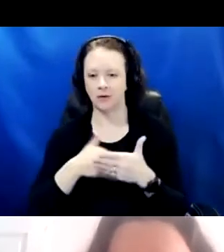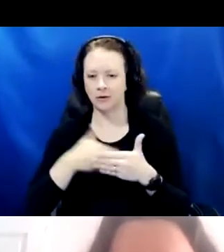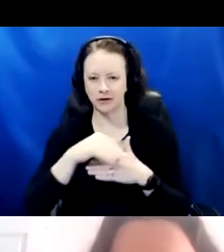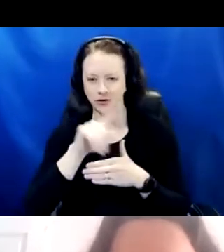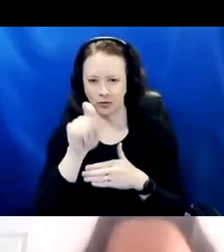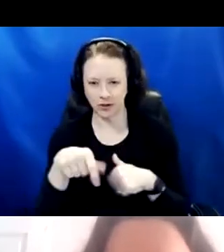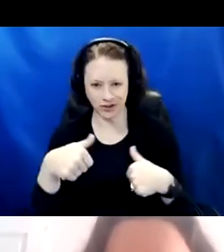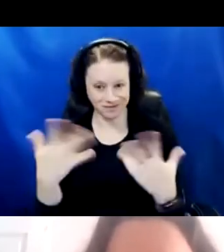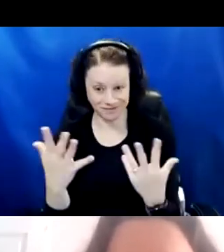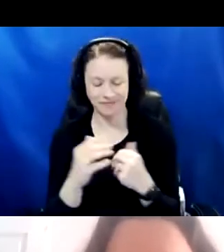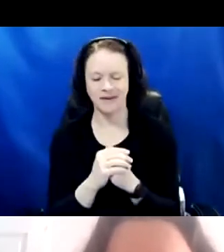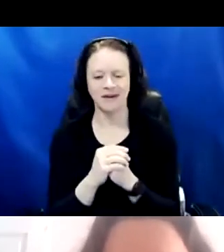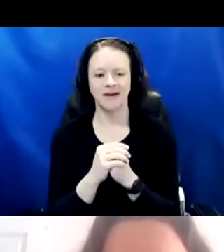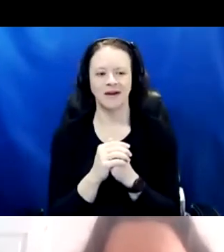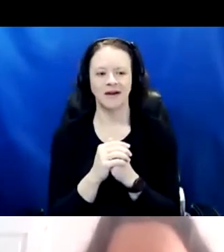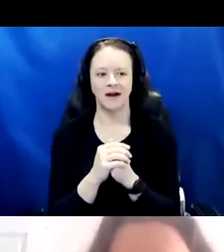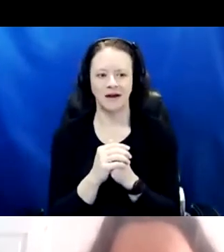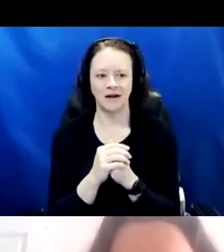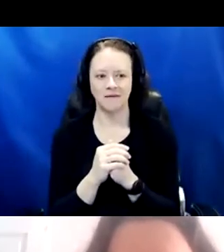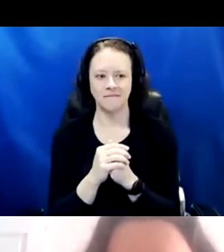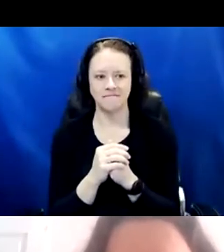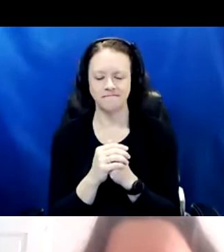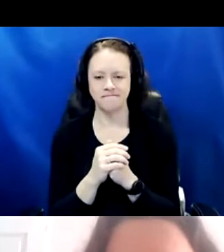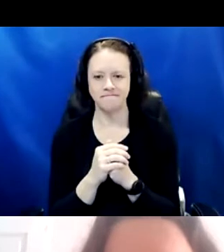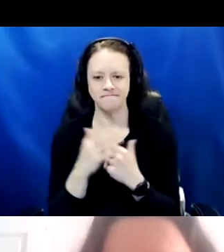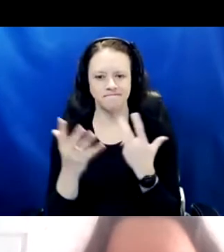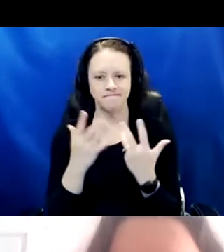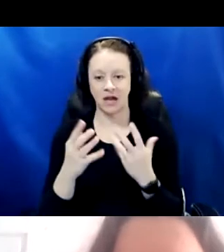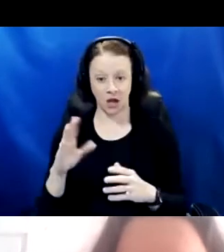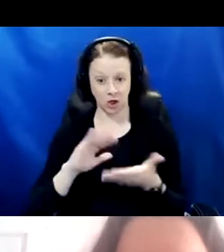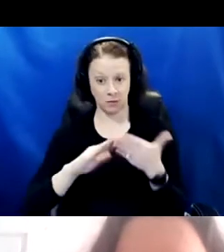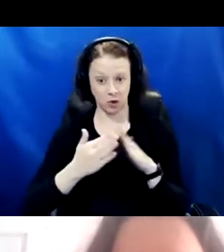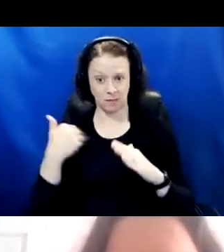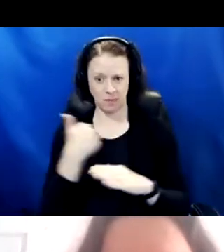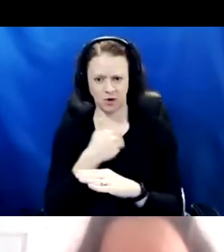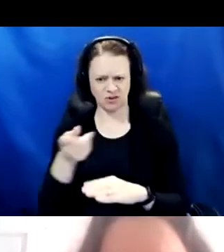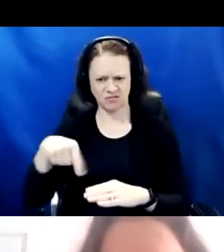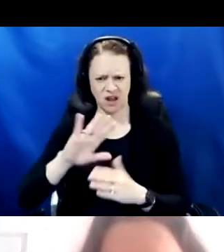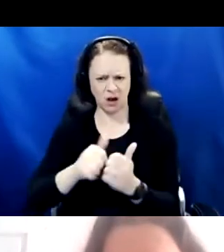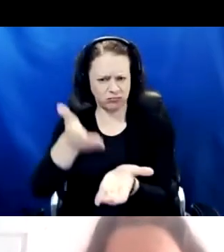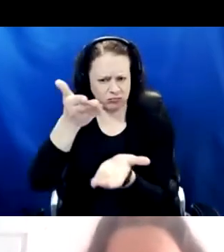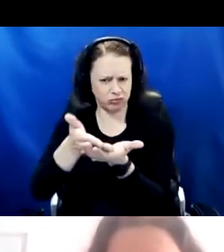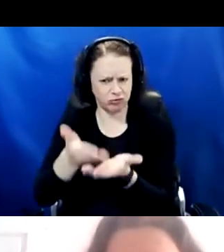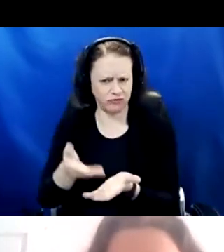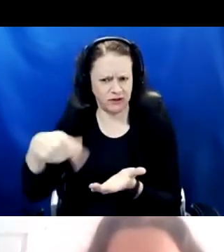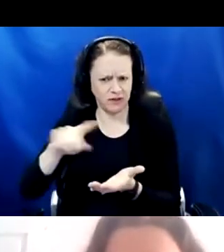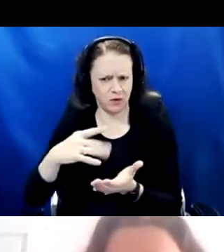what will our community members have to do to show that they're eligible for the vaccine?